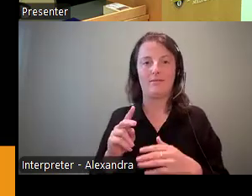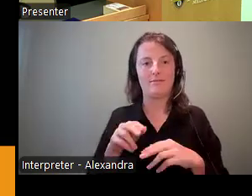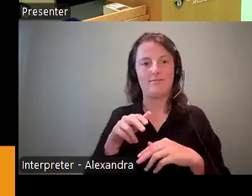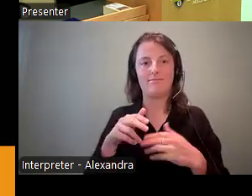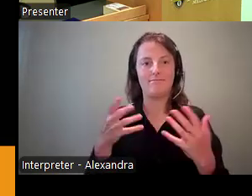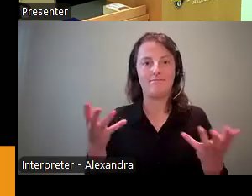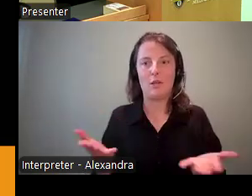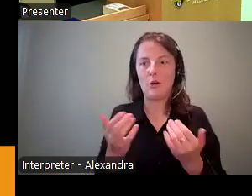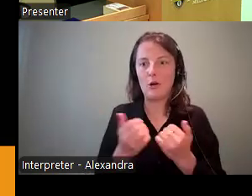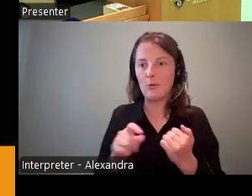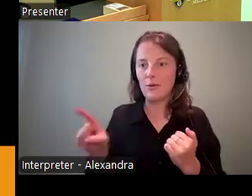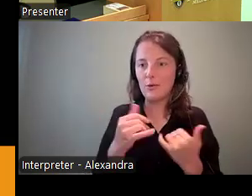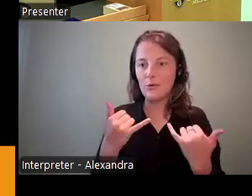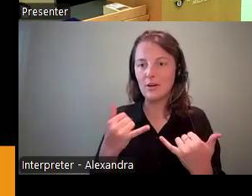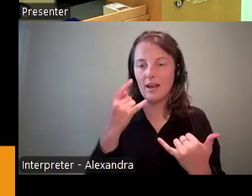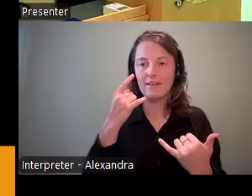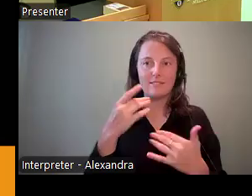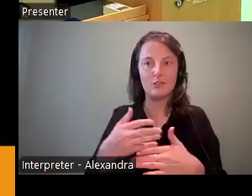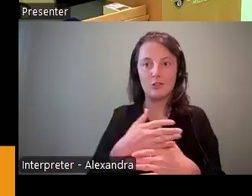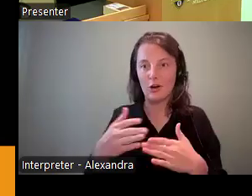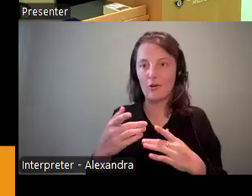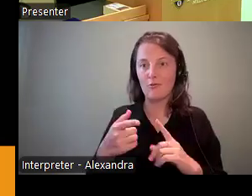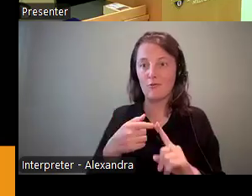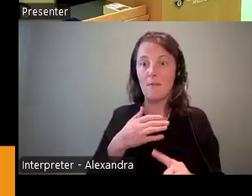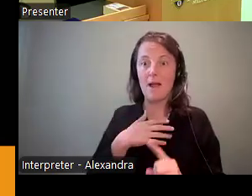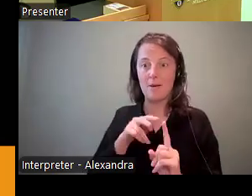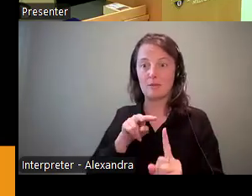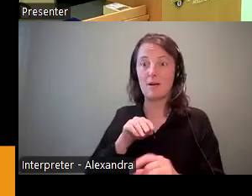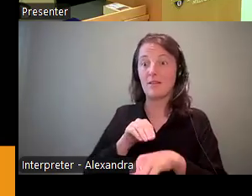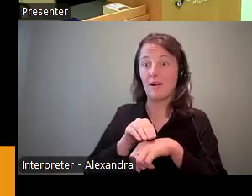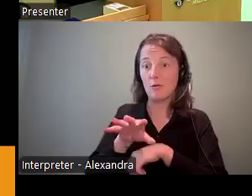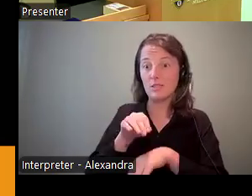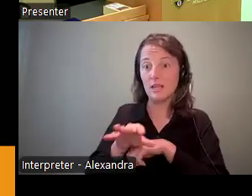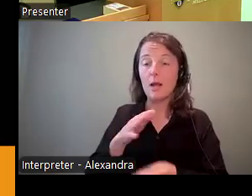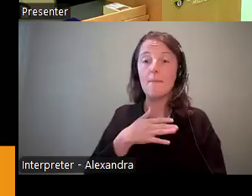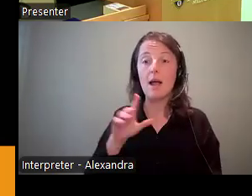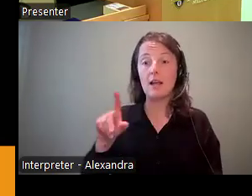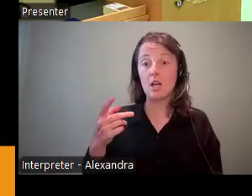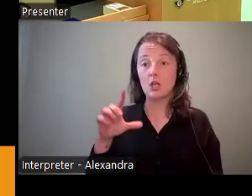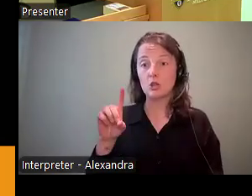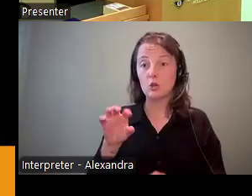share with you from a counseling perspective. My doctoral degree is in Christian counseling.